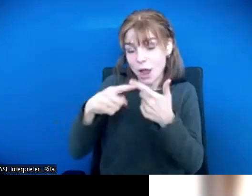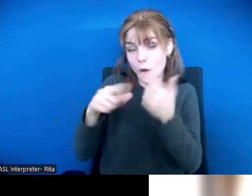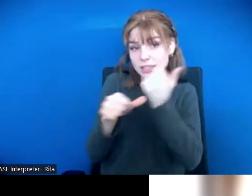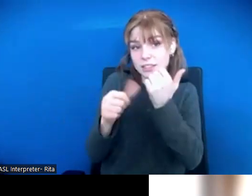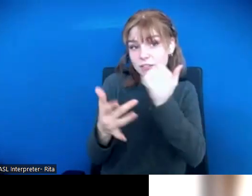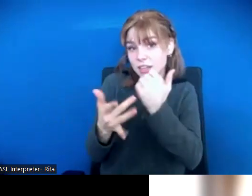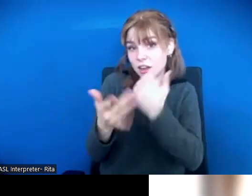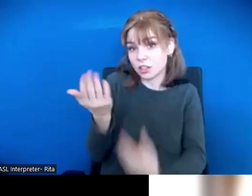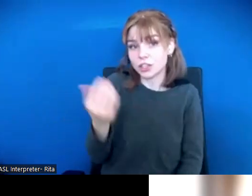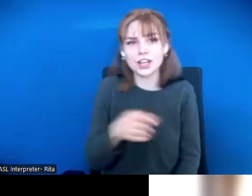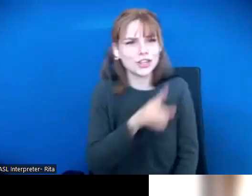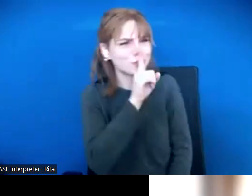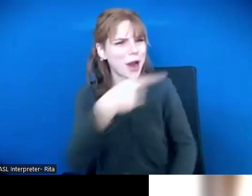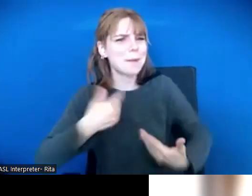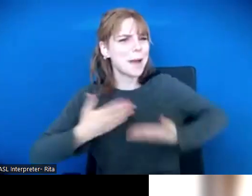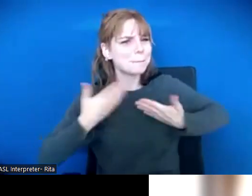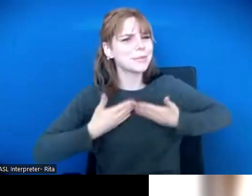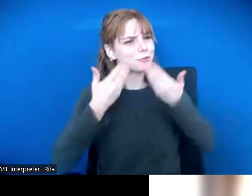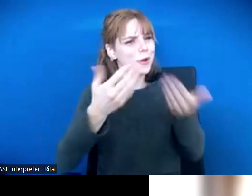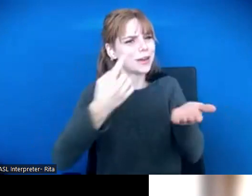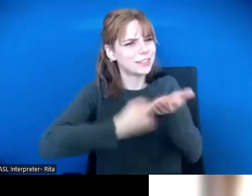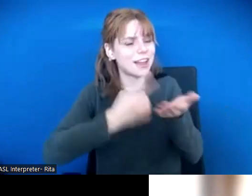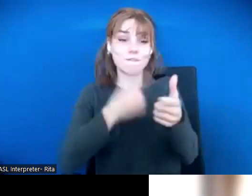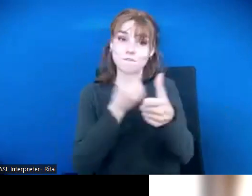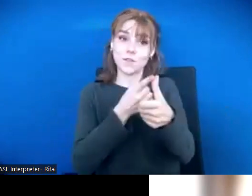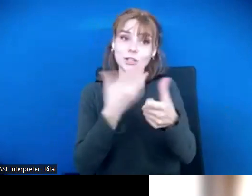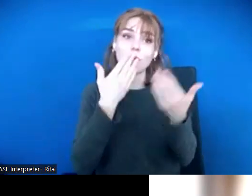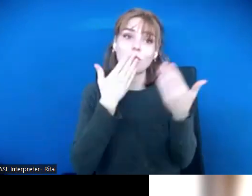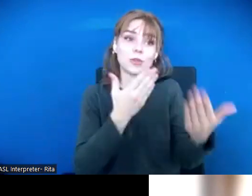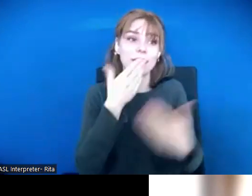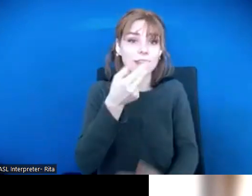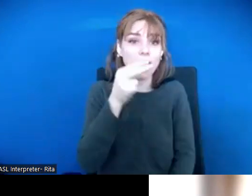share any personal information. Amy, can you tell us about assistive technology?